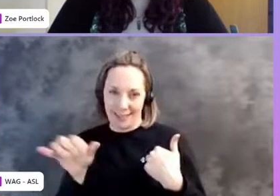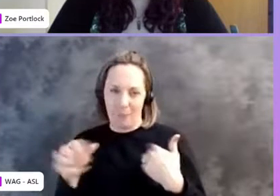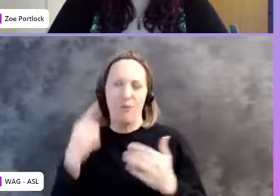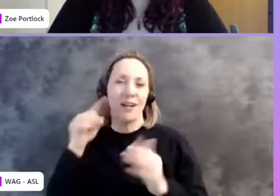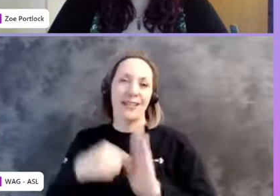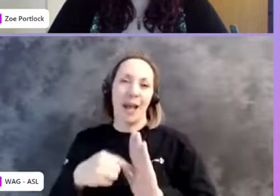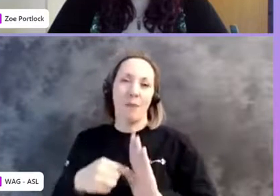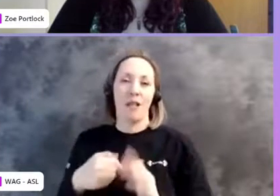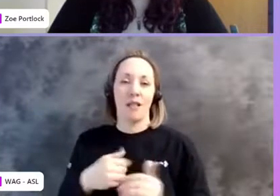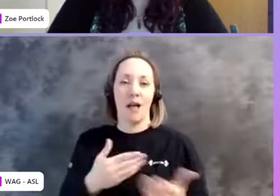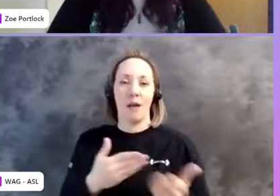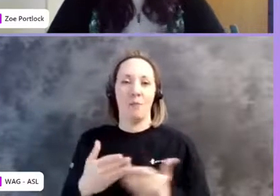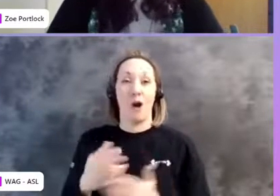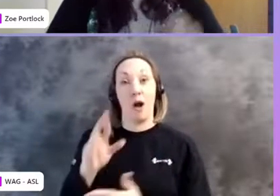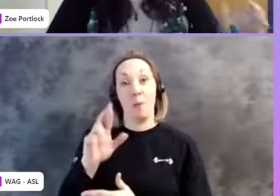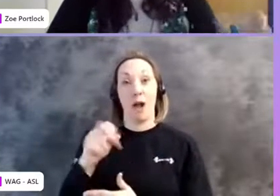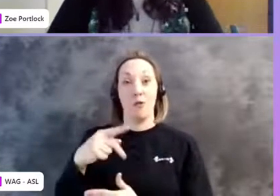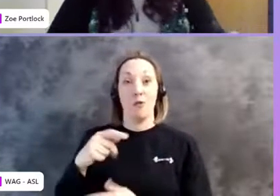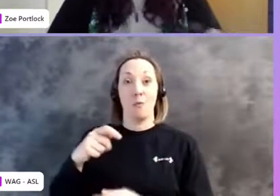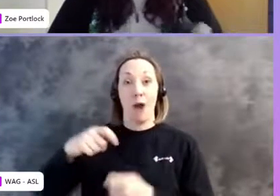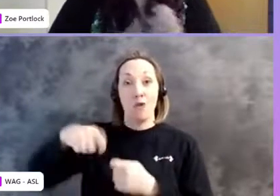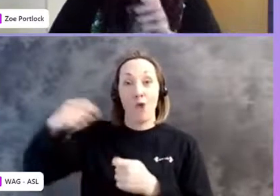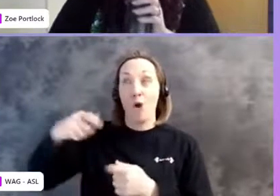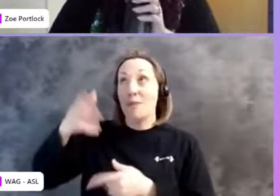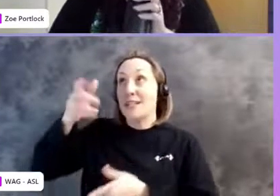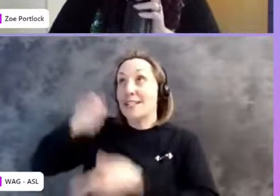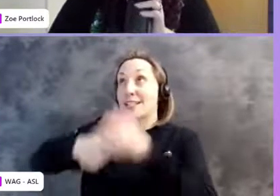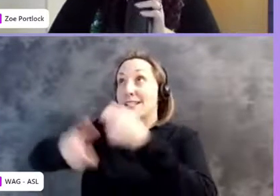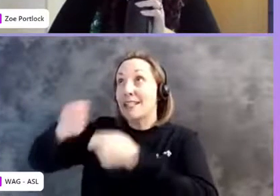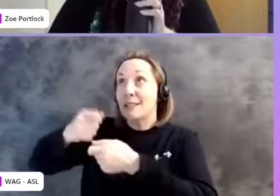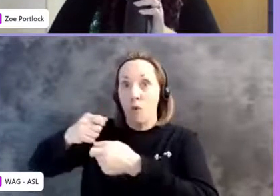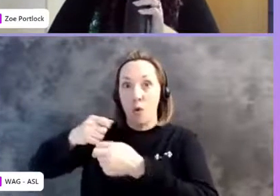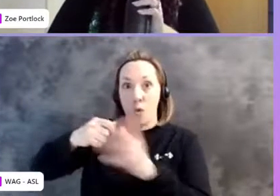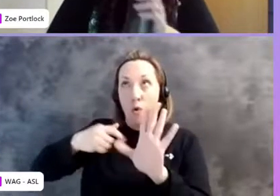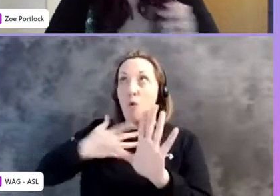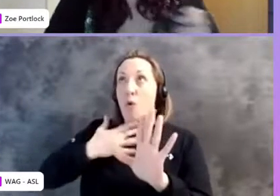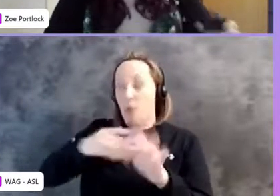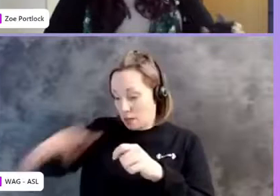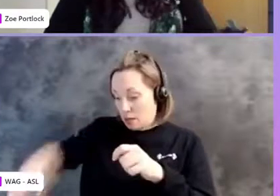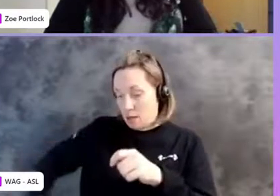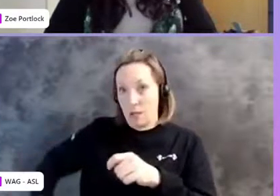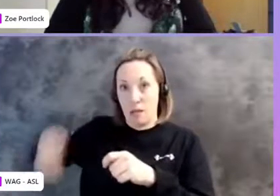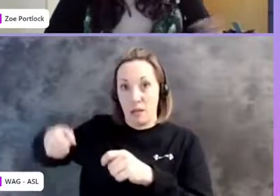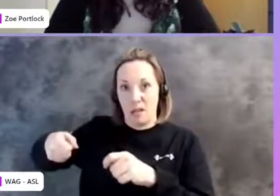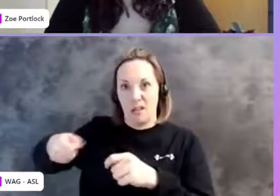your bag to get to the top. But when you reach in the bag sometimes, what you think you're having there is not the